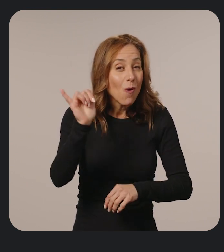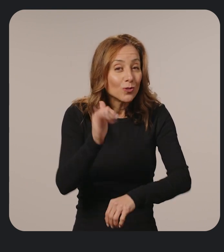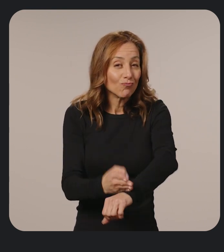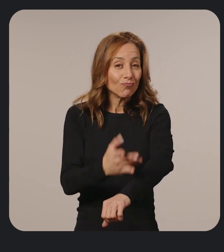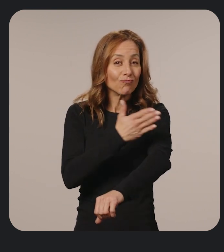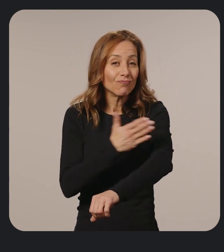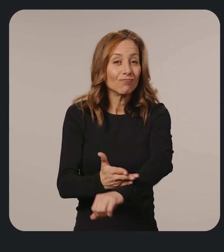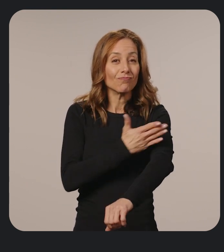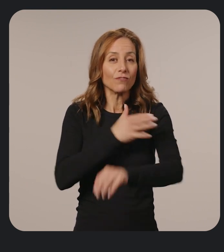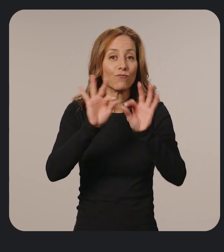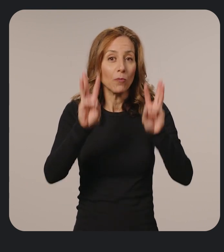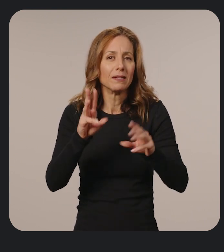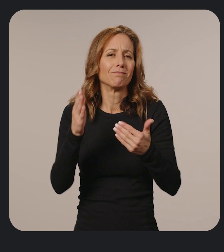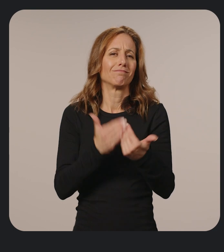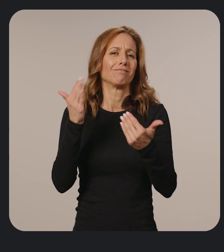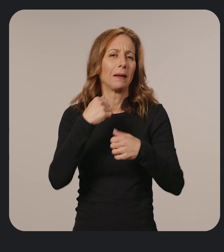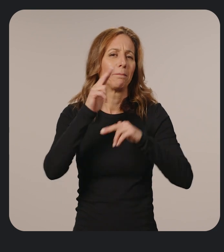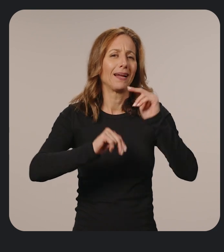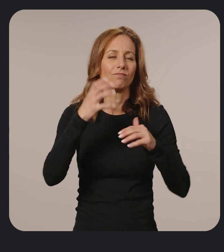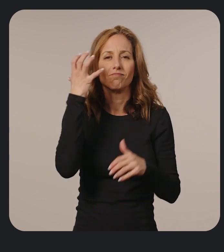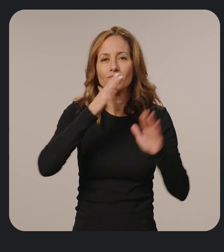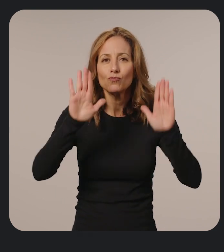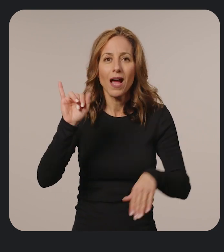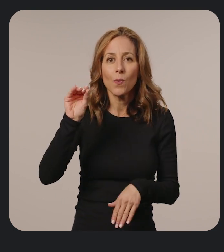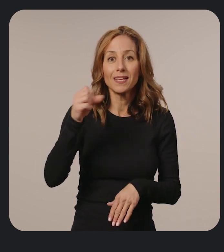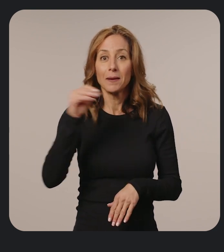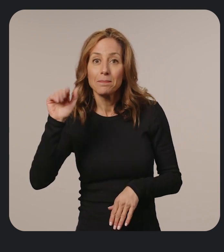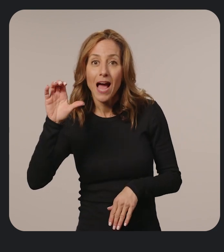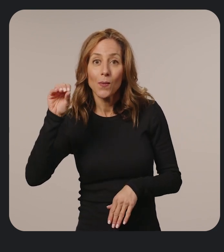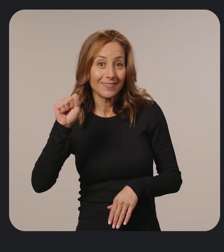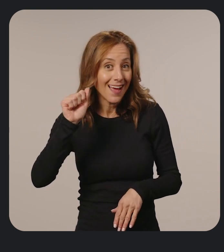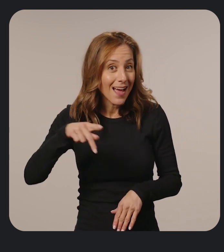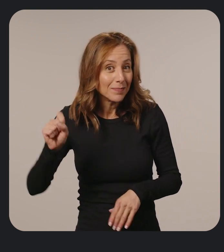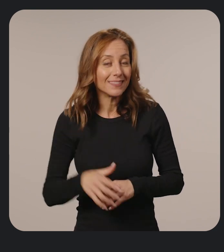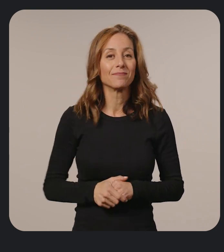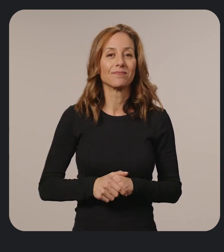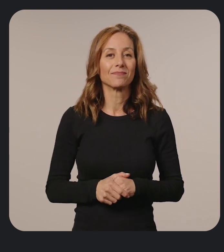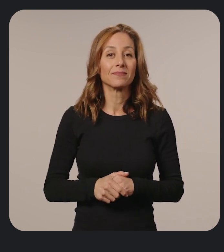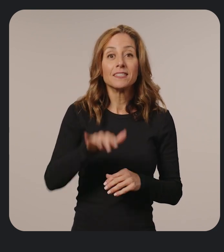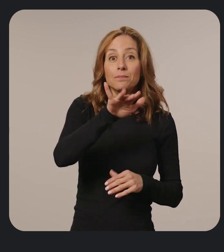We've also made improvements to the framework to make it easier to build great iOS and Mac OS apps.